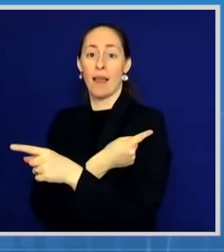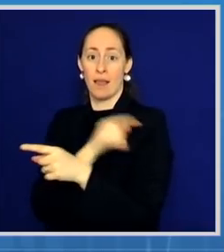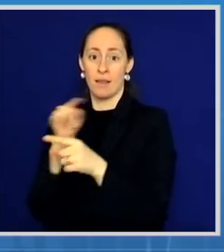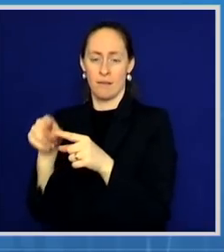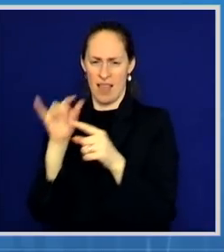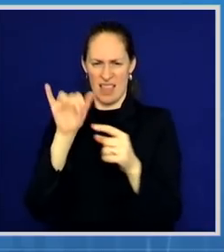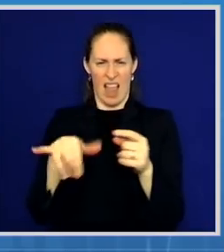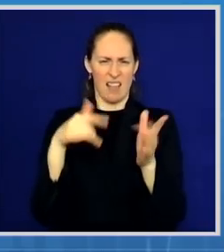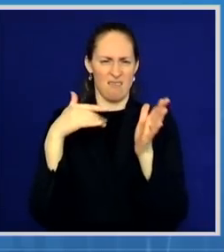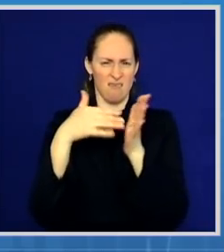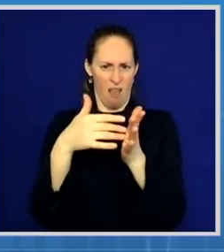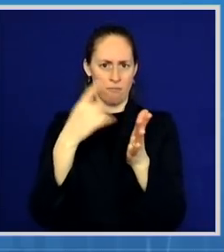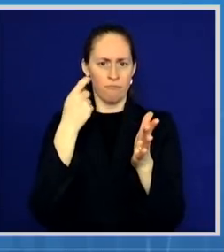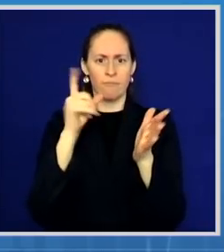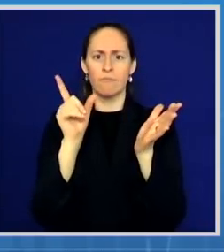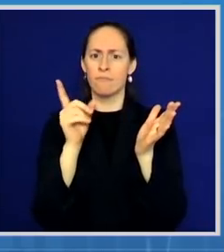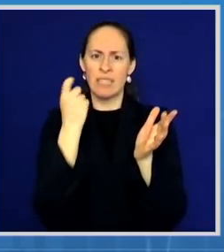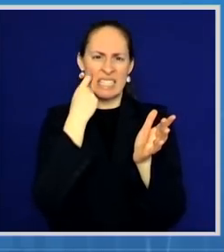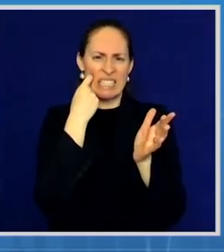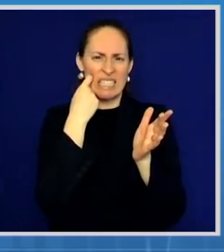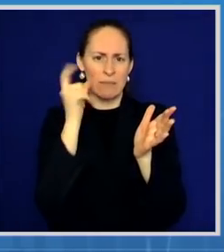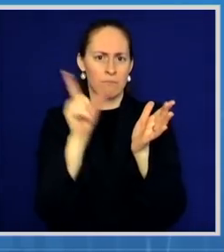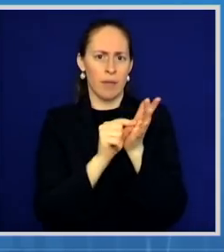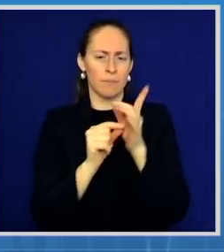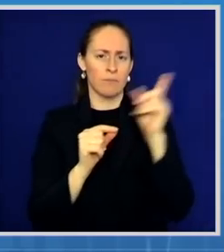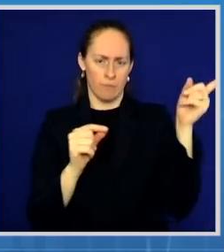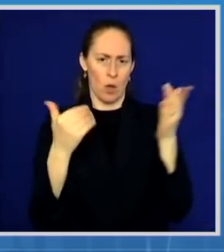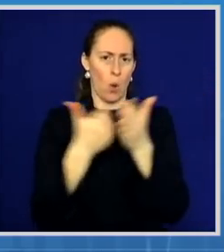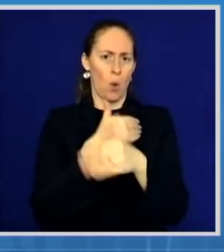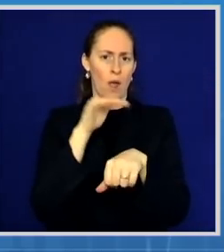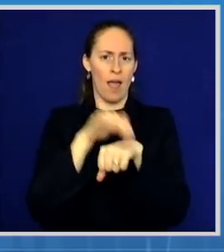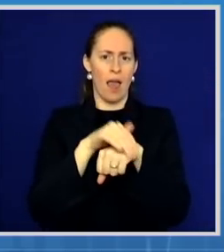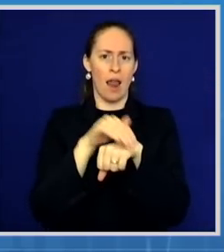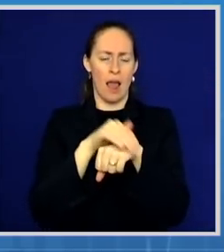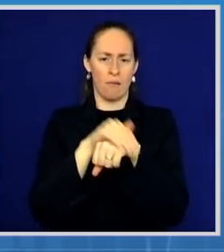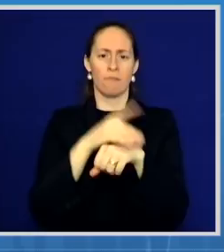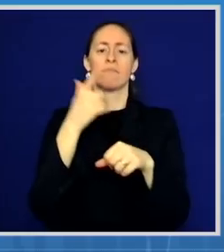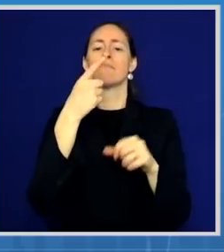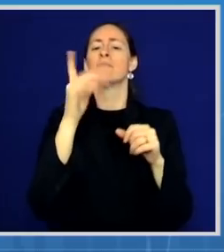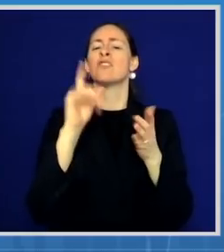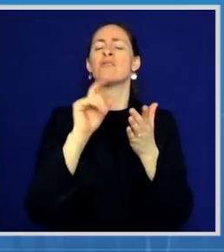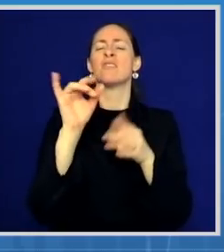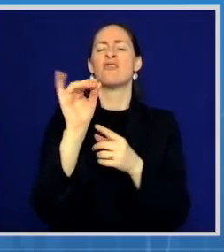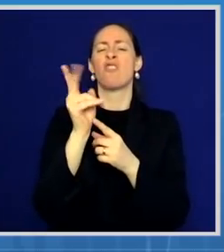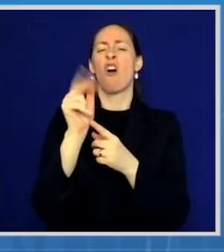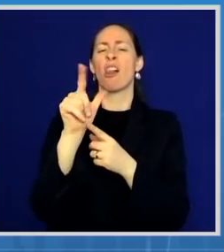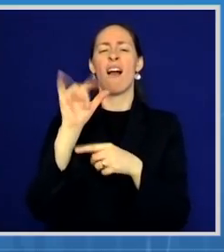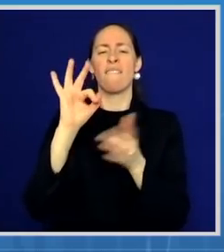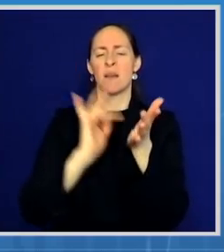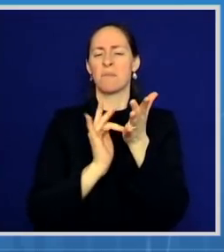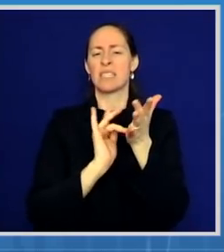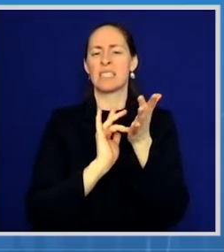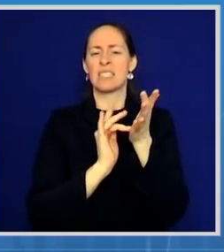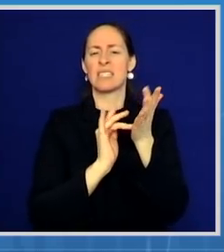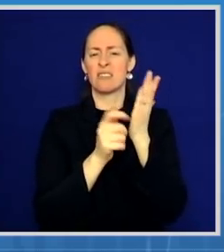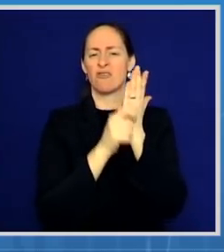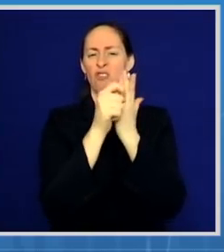in the New England Journal of medicine on the Pfizer-BioNTech mRNA in a nationwide mass vaccination